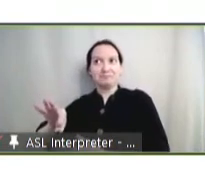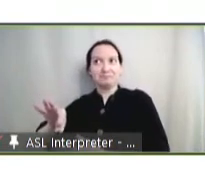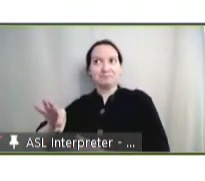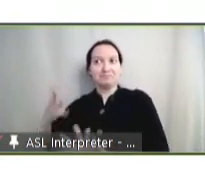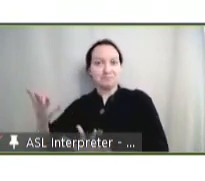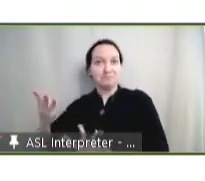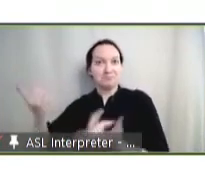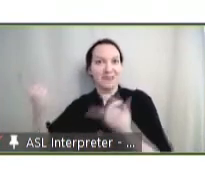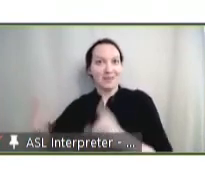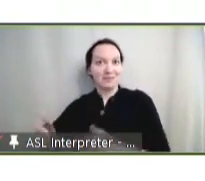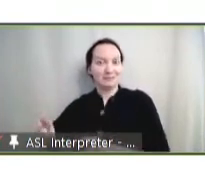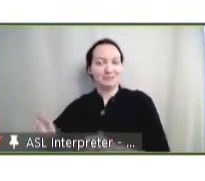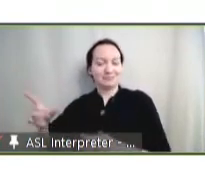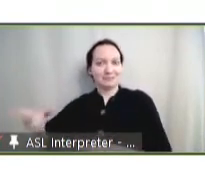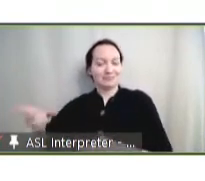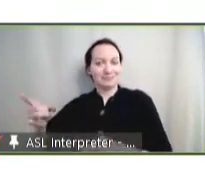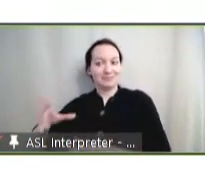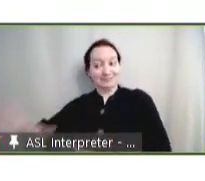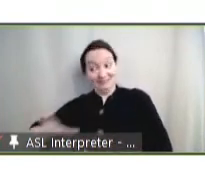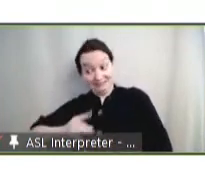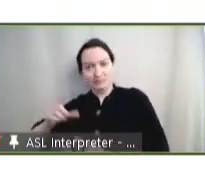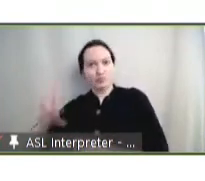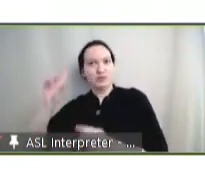that's going to be devastating for you. So, I do think it complicates the measures, but it's